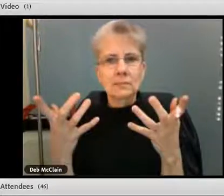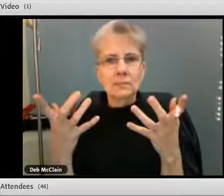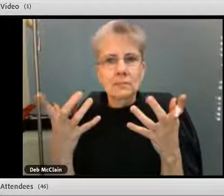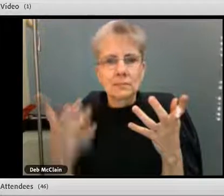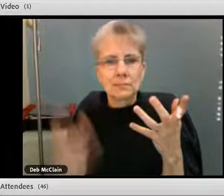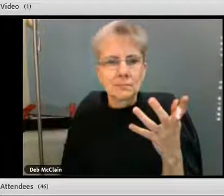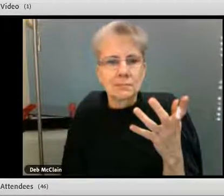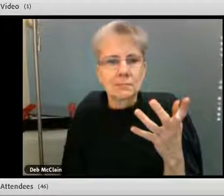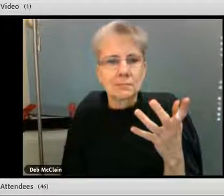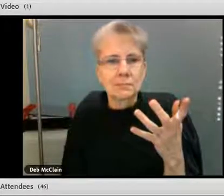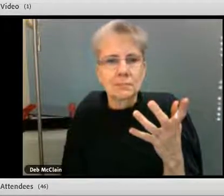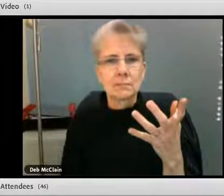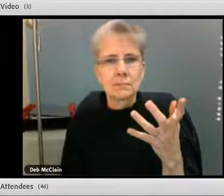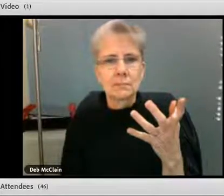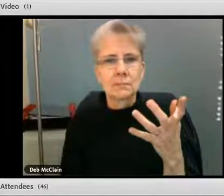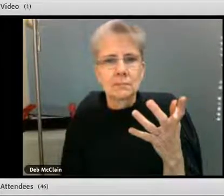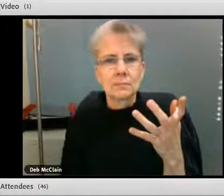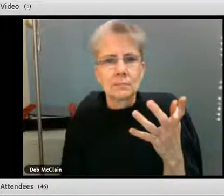I hit the wrong button.